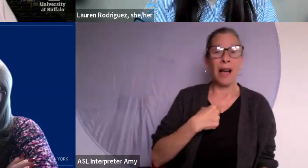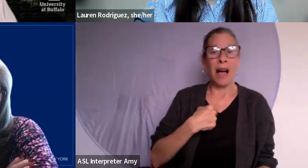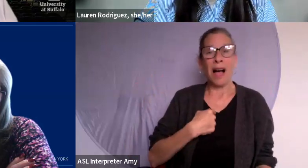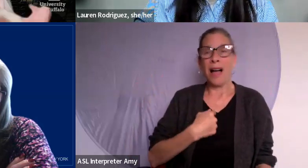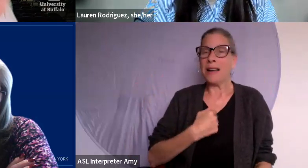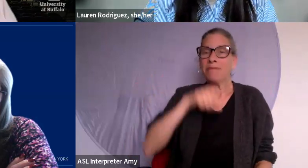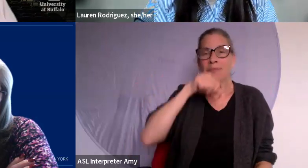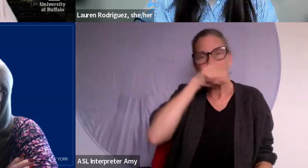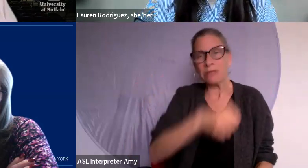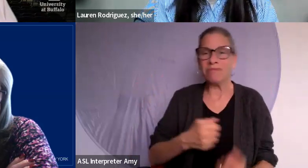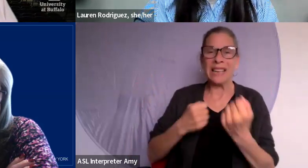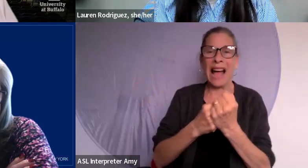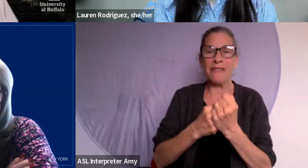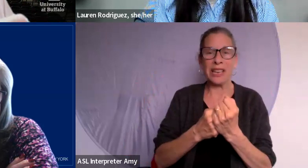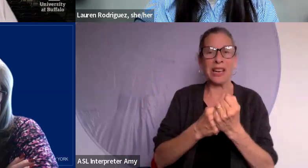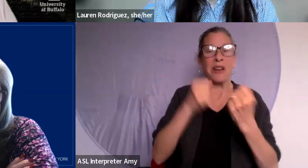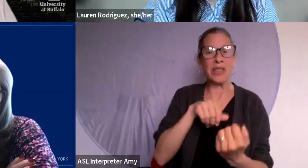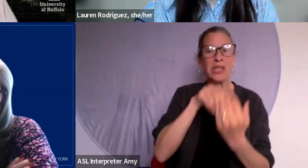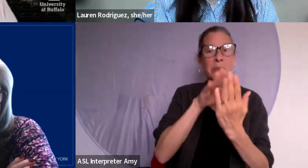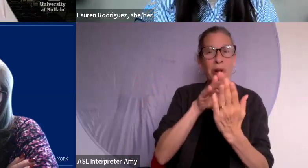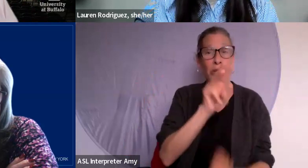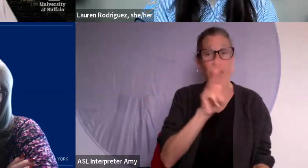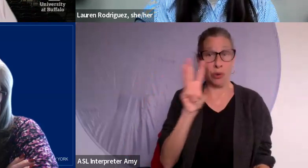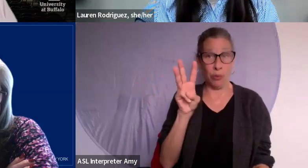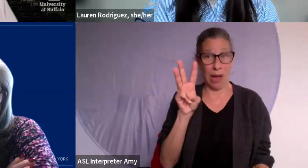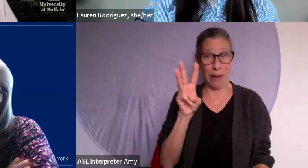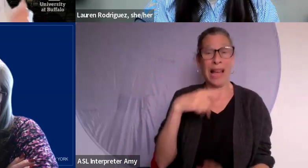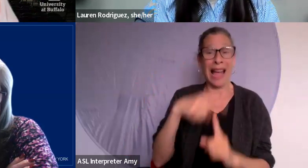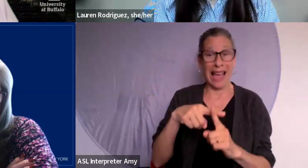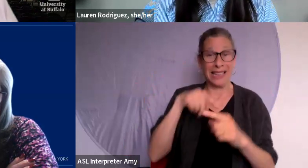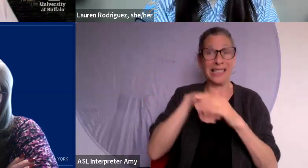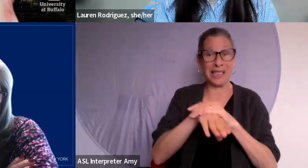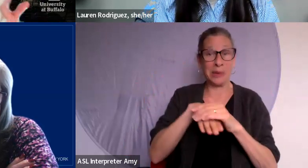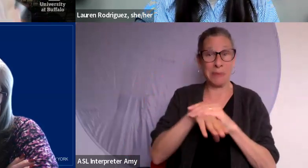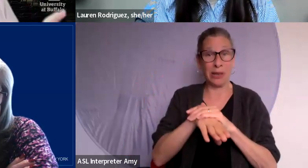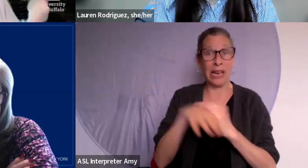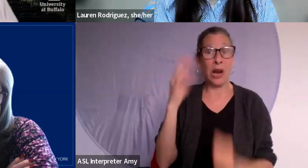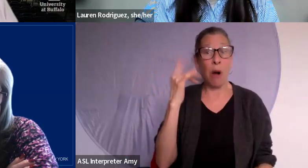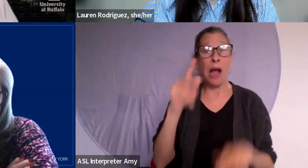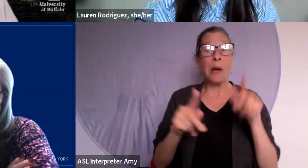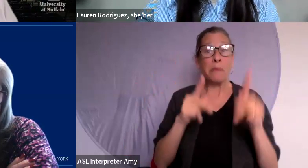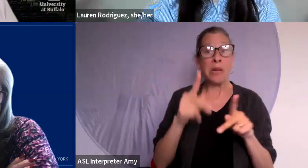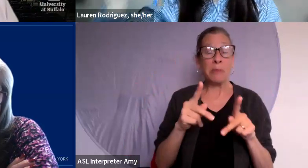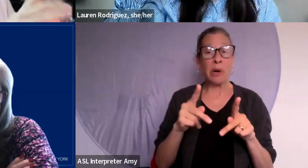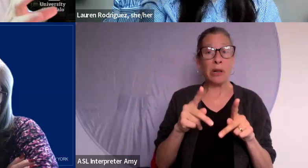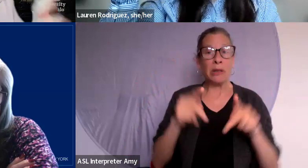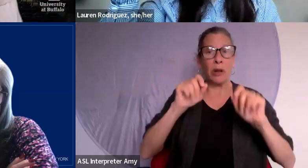advocate for this approach to the web and this approach to accessibility, because people come to your website, or they're